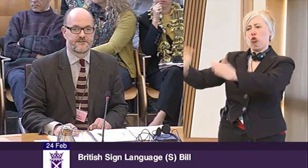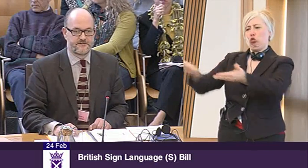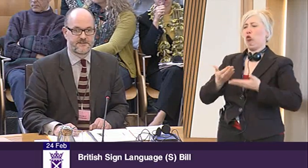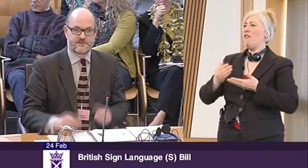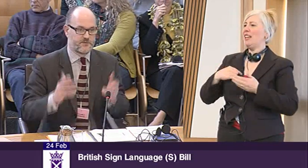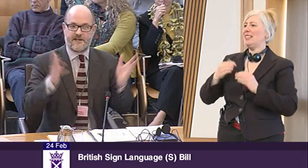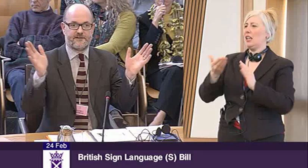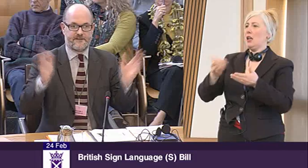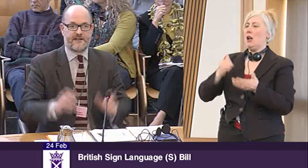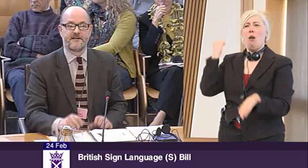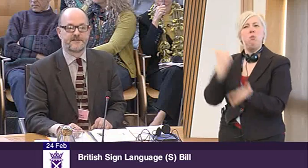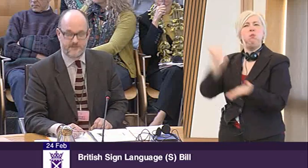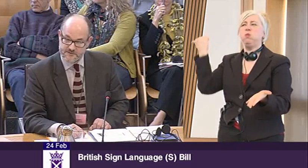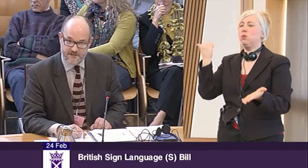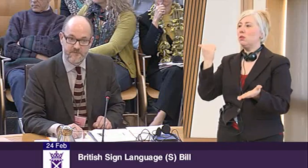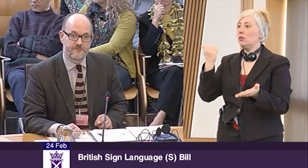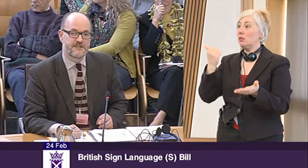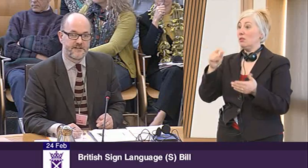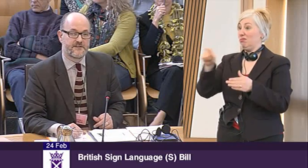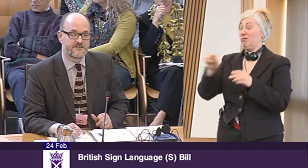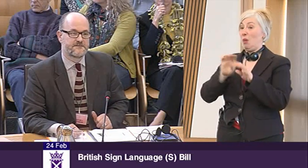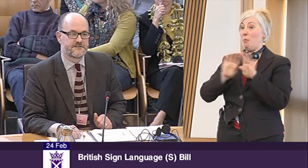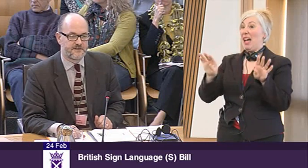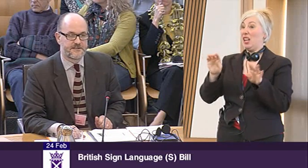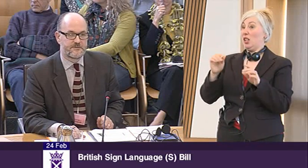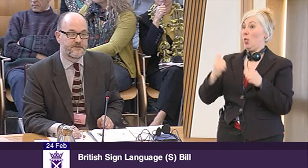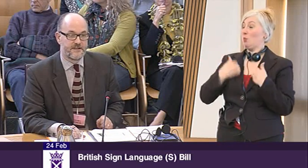services are out there. Do deaf people tell members that the services are exemplary? I